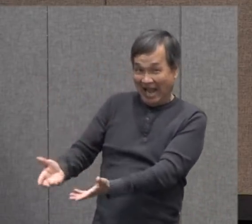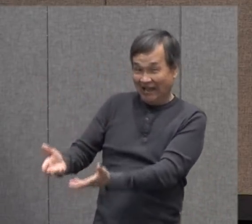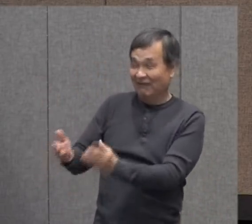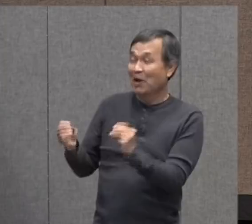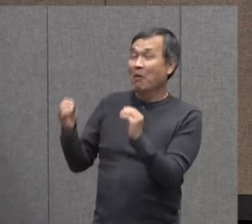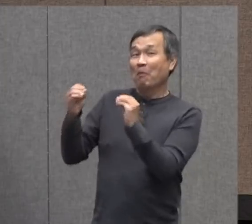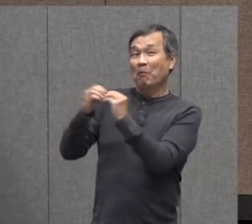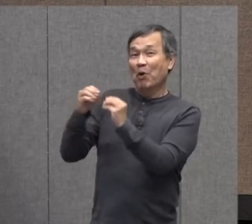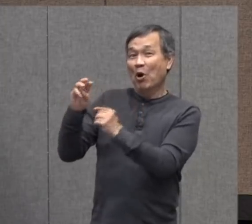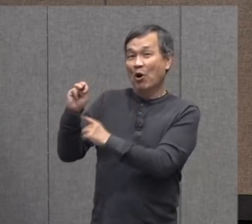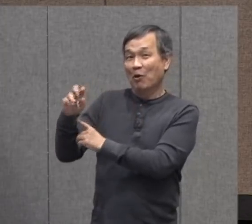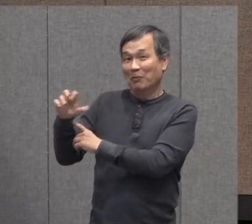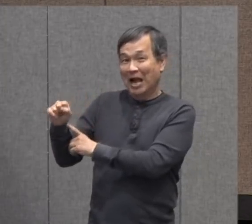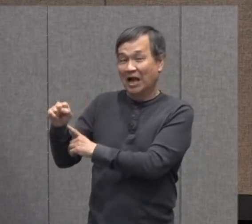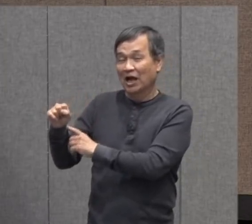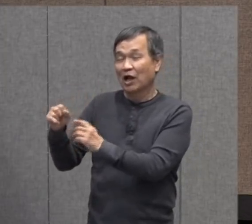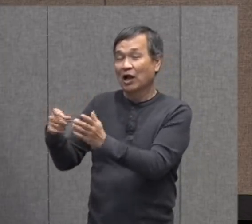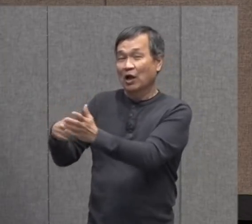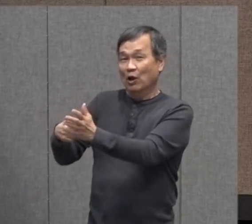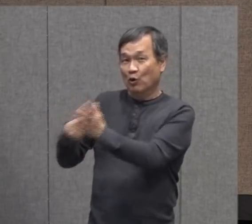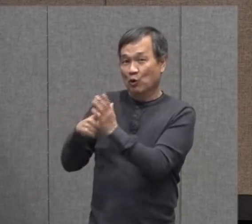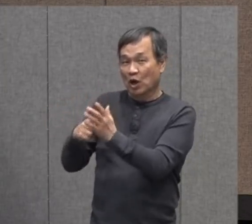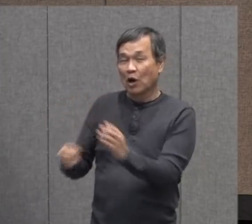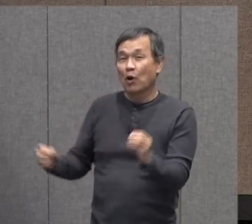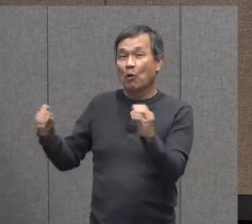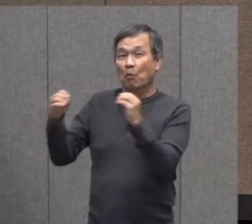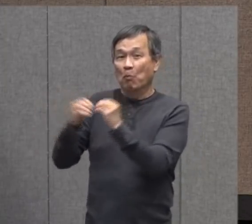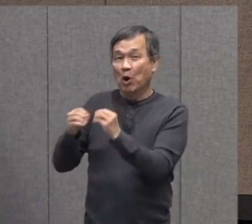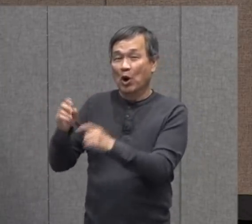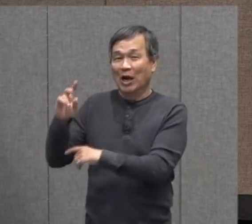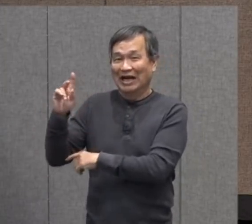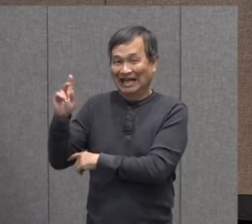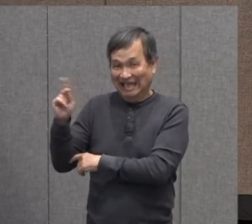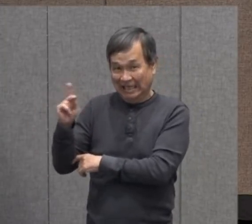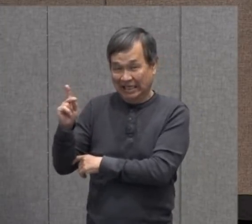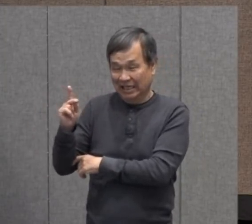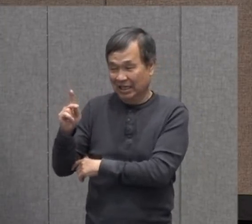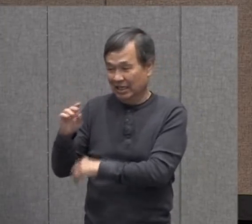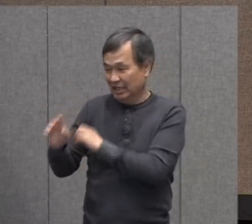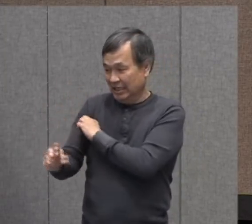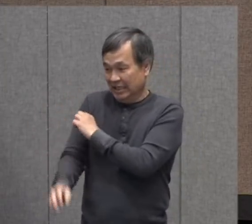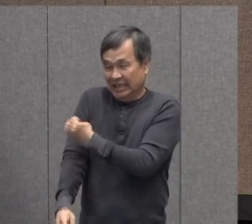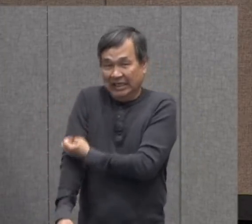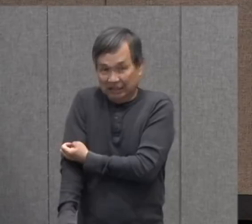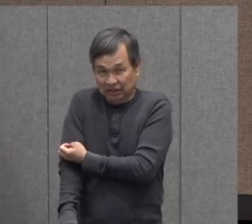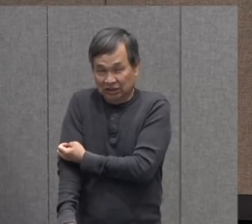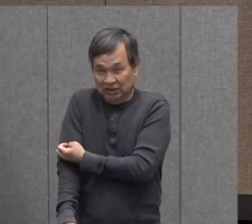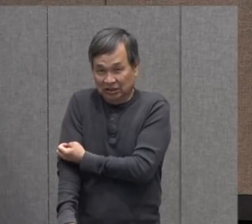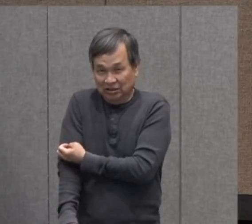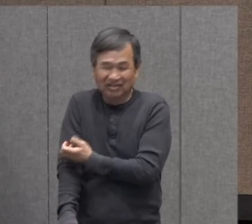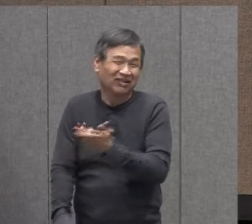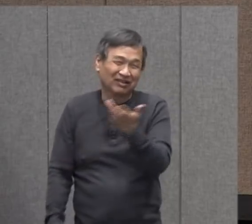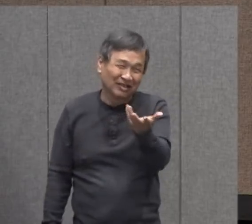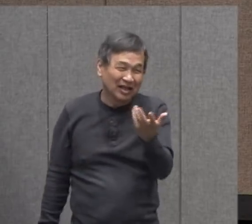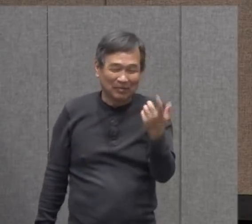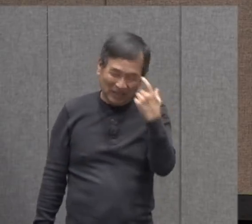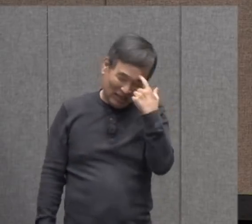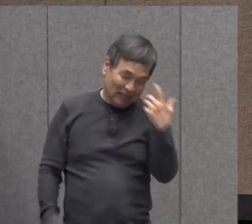the more kinetic energy. And you could think of that, how much energy would it take for you to stop these objects from rolling.